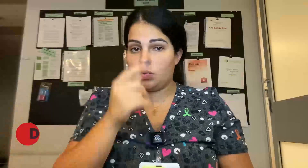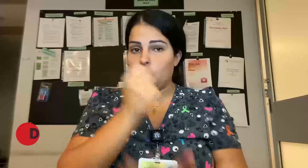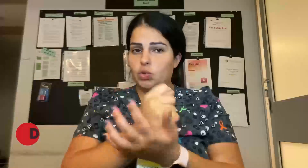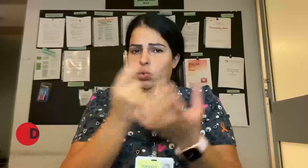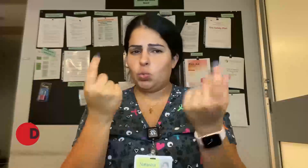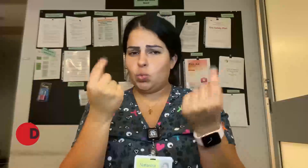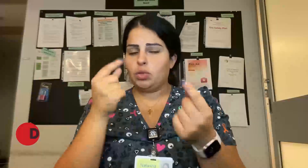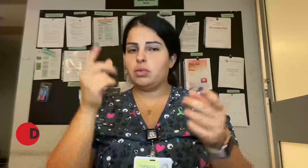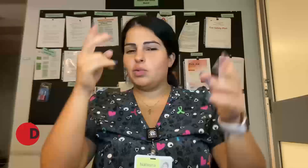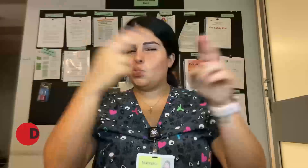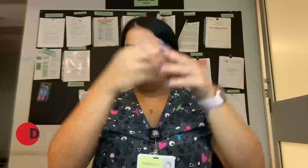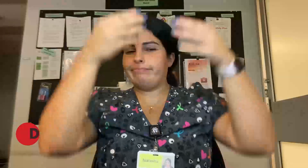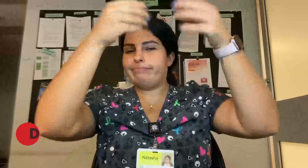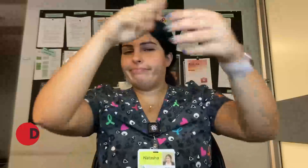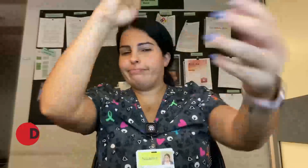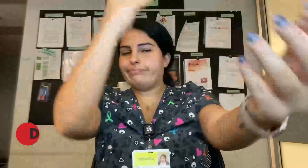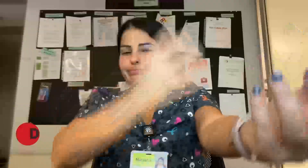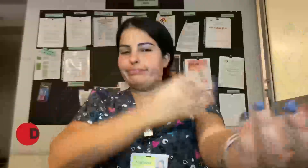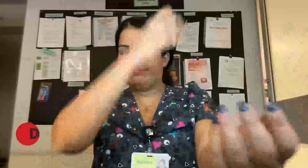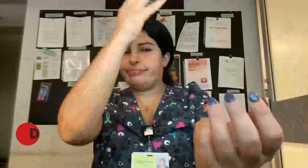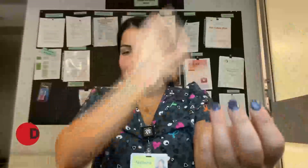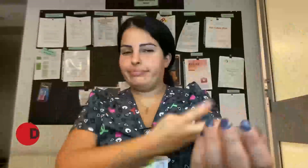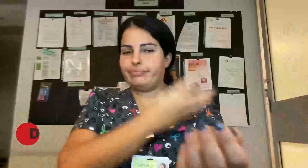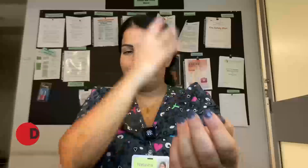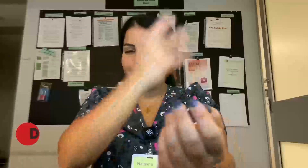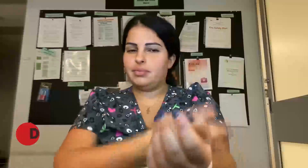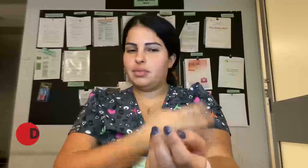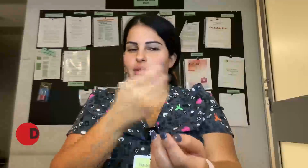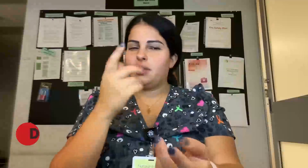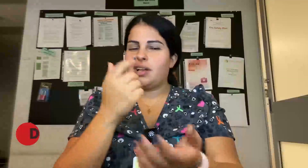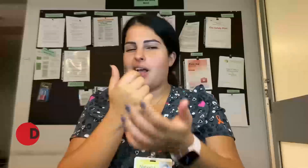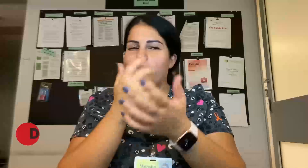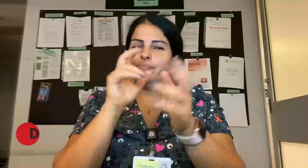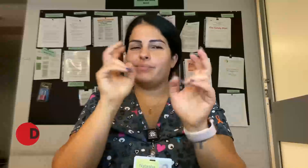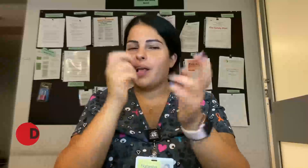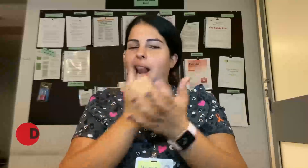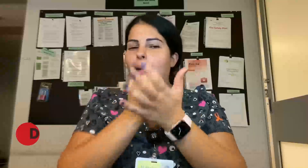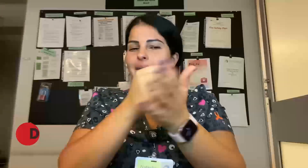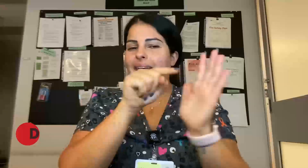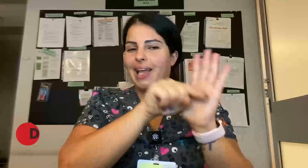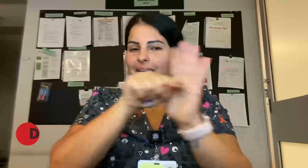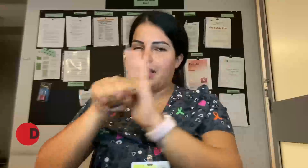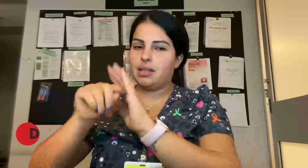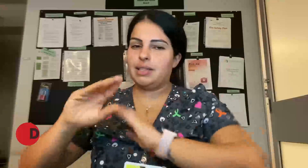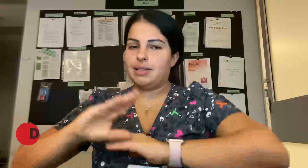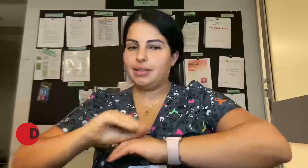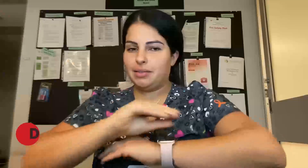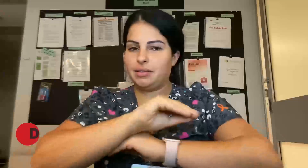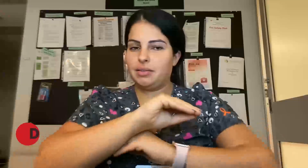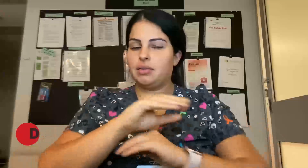Drugs are usually injected directly into a vein through a needle to